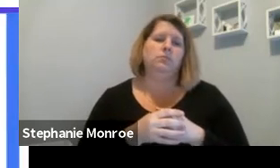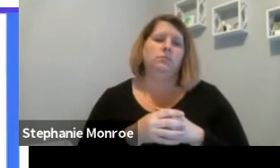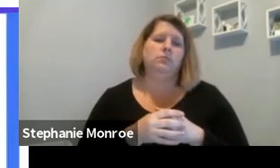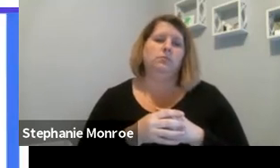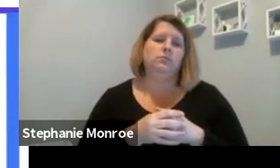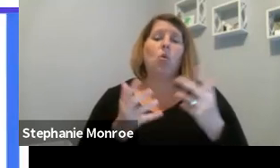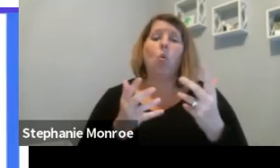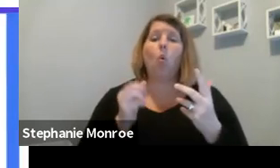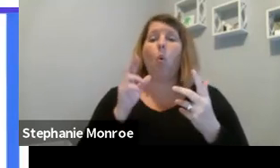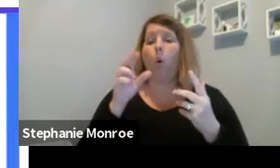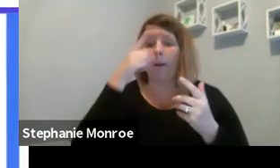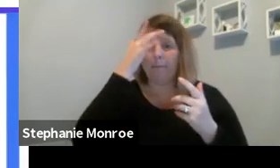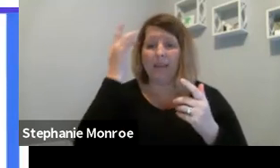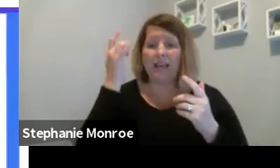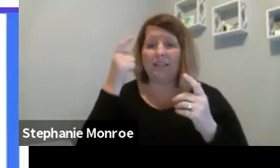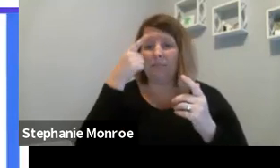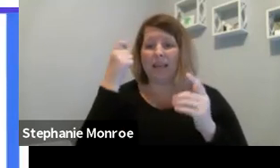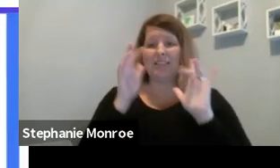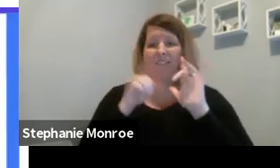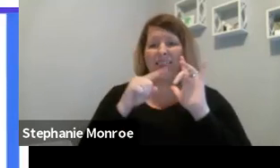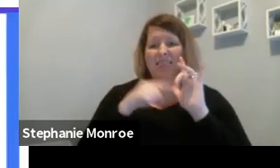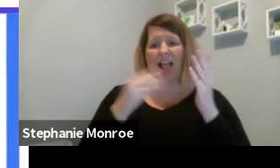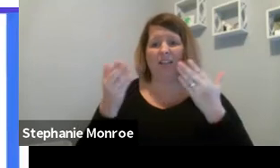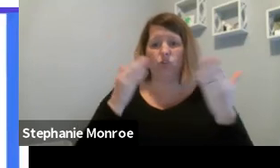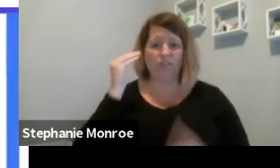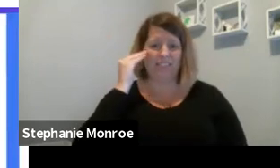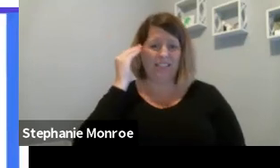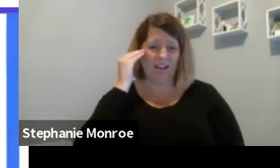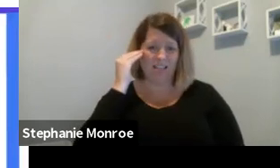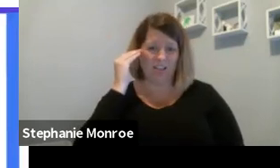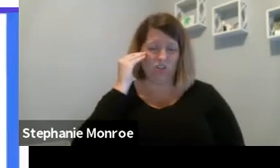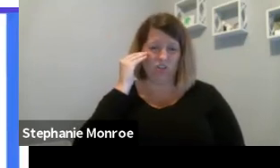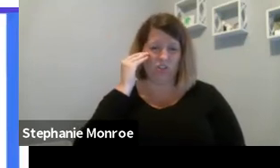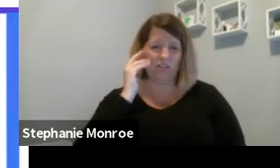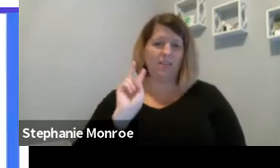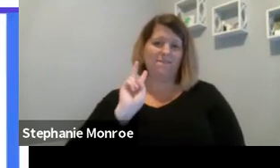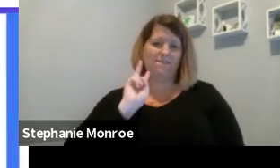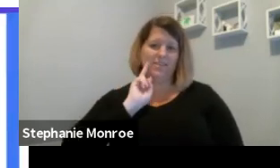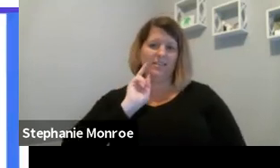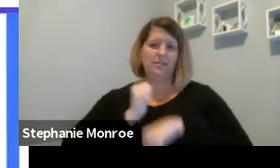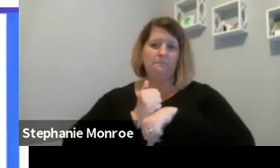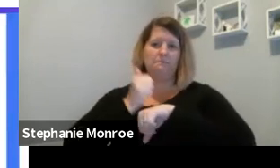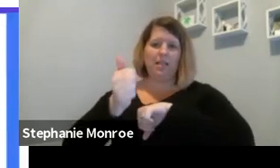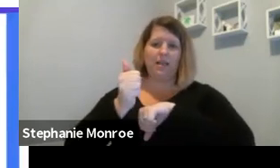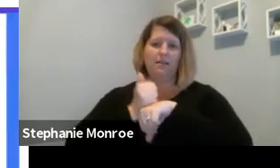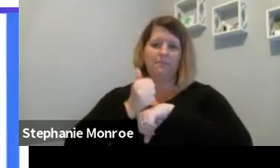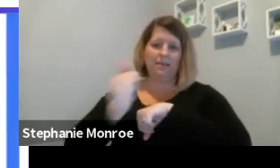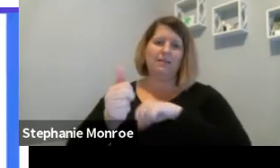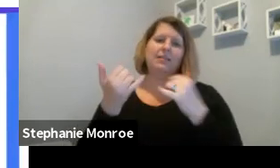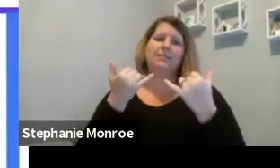or because of lack of service knowledge, and the victim blaming that still continues